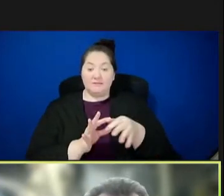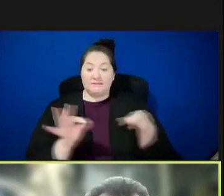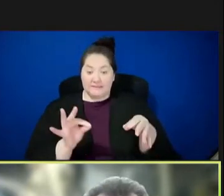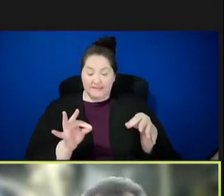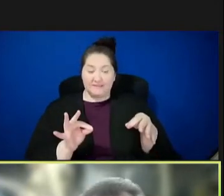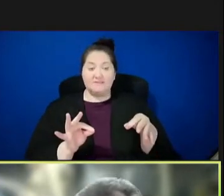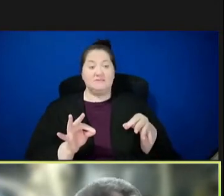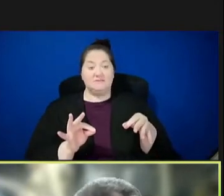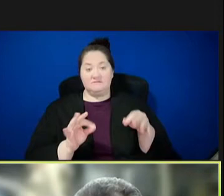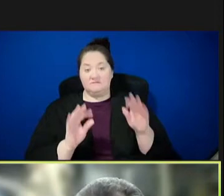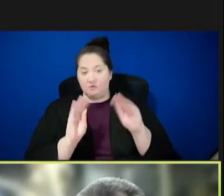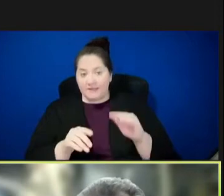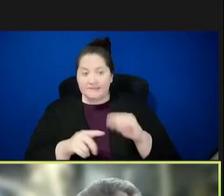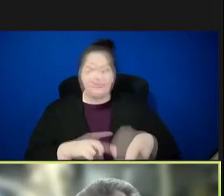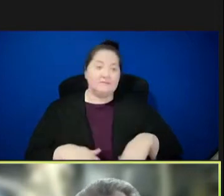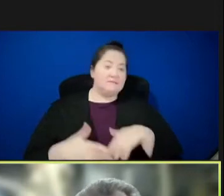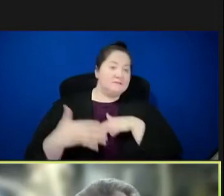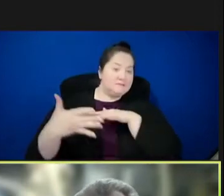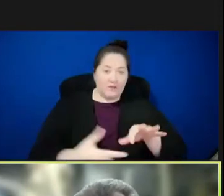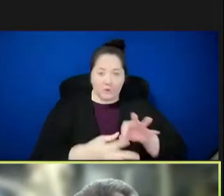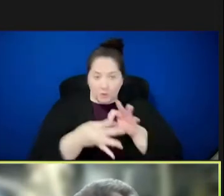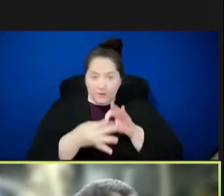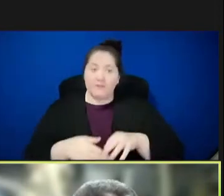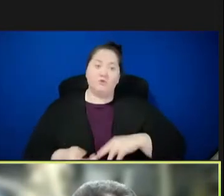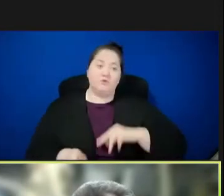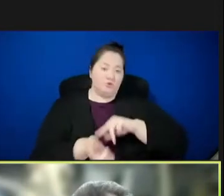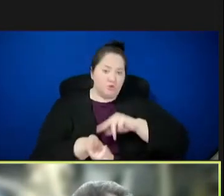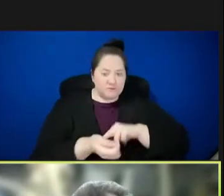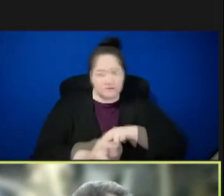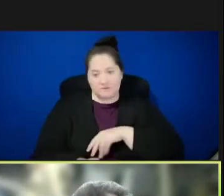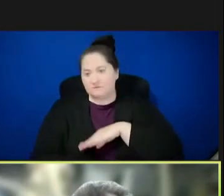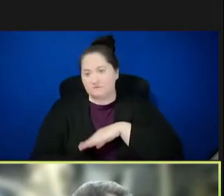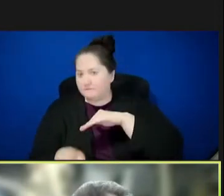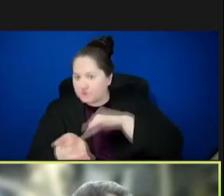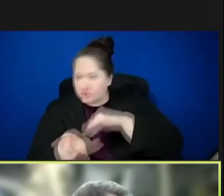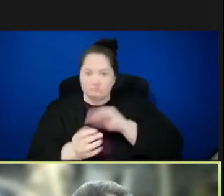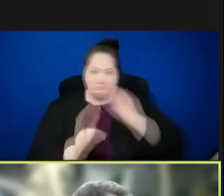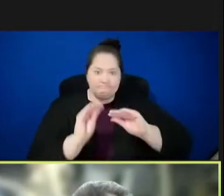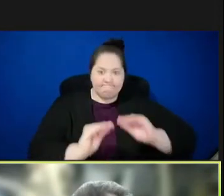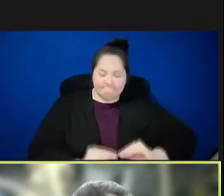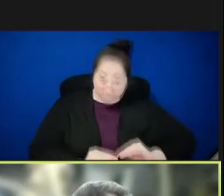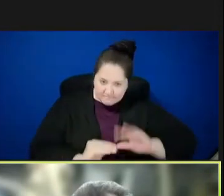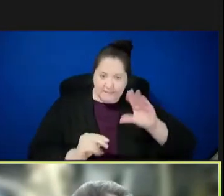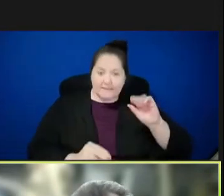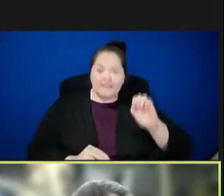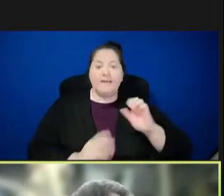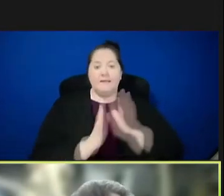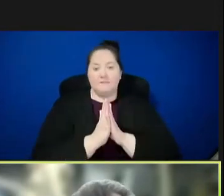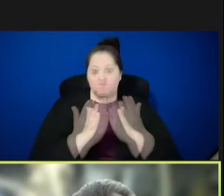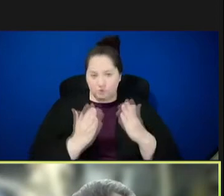nurses, and physicians throughout the case books that were generated in the trial.